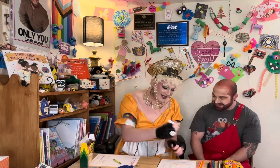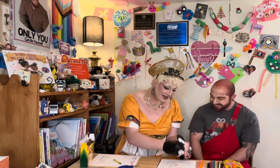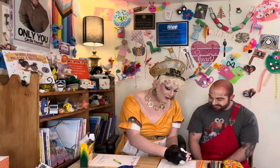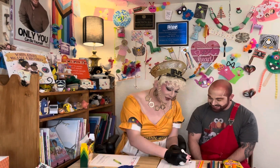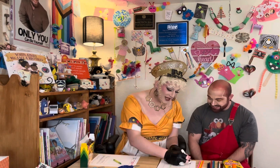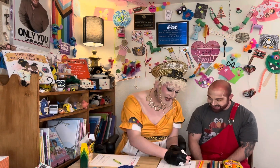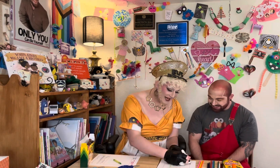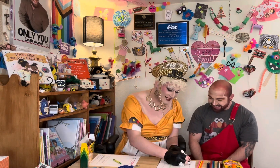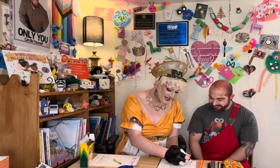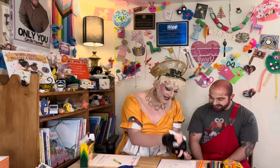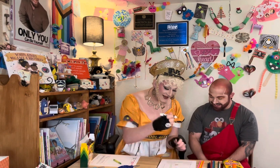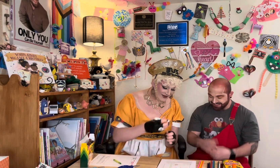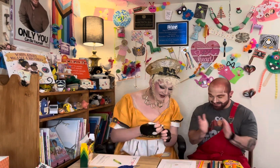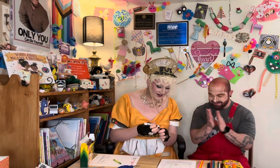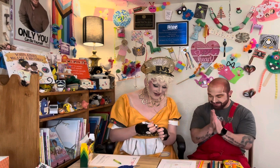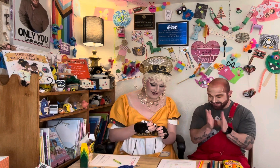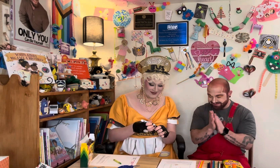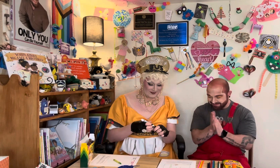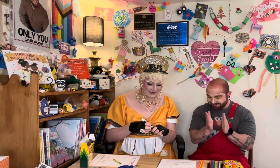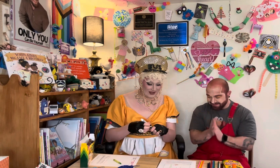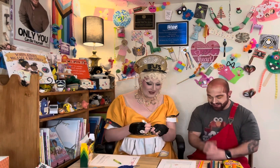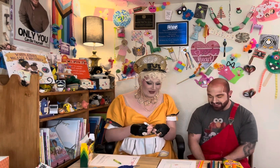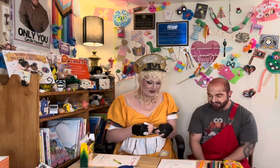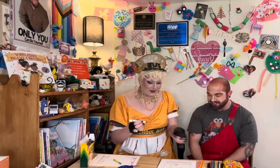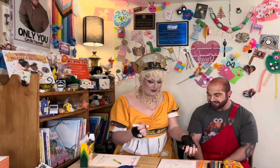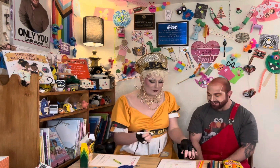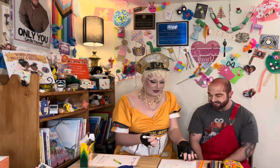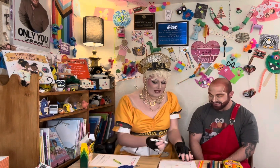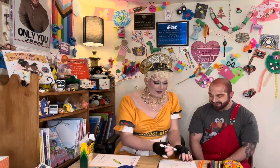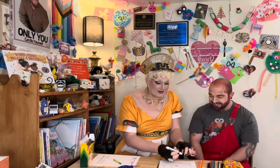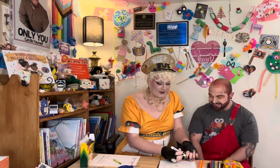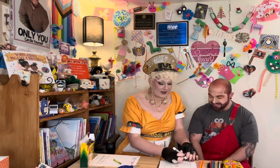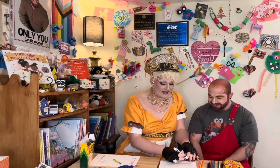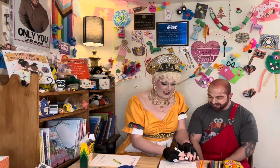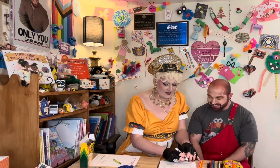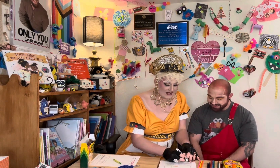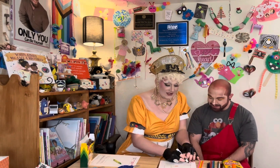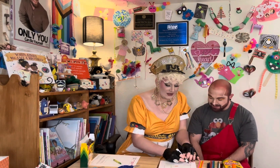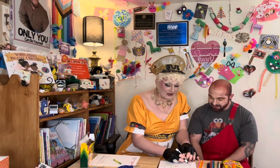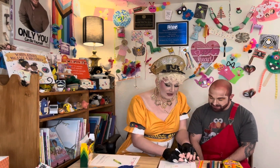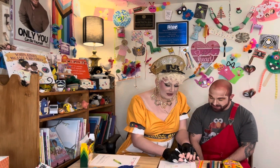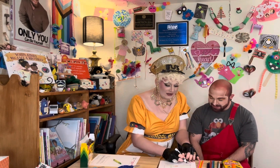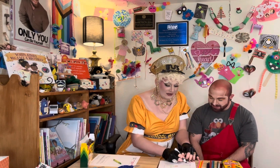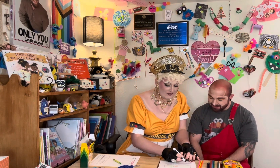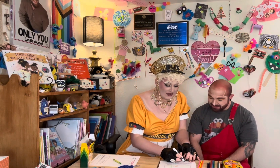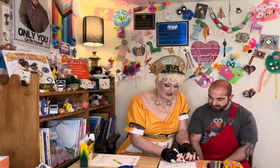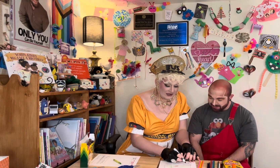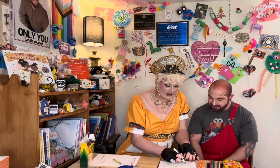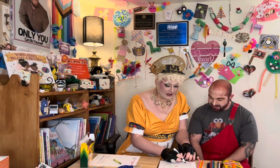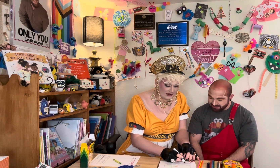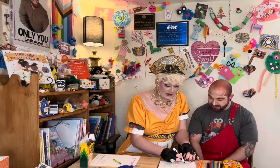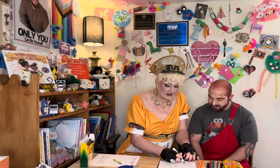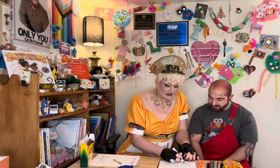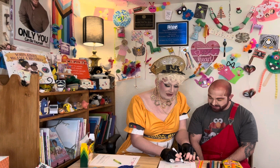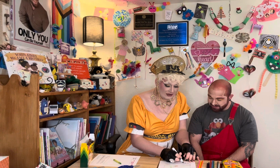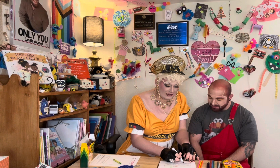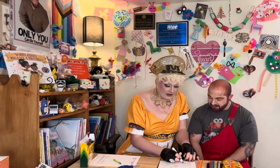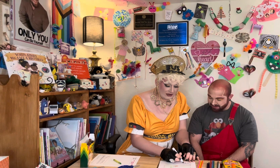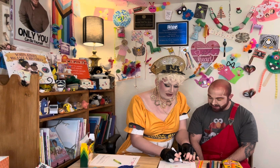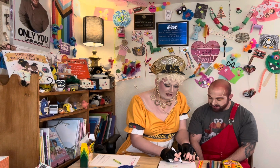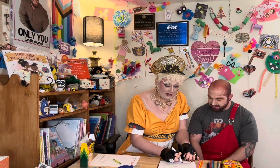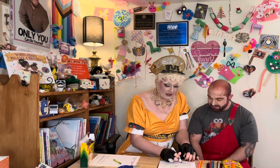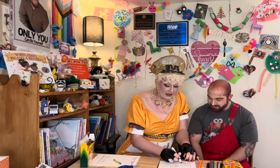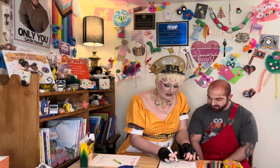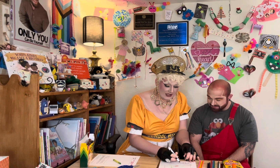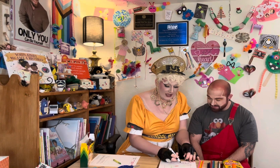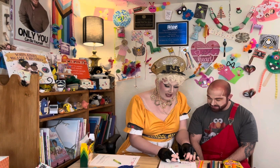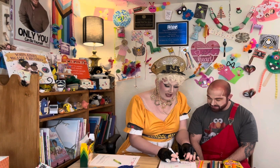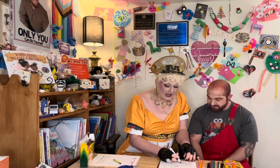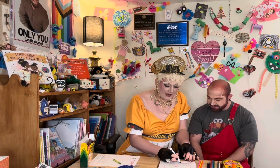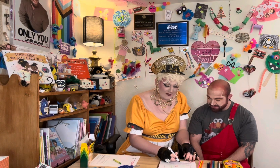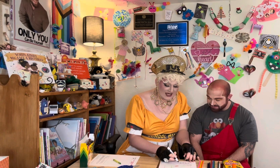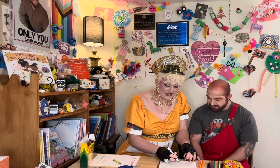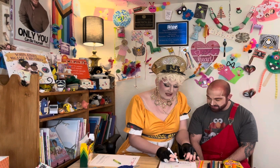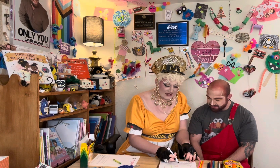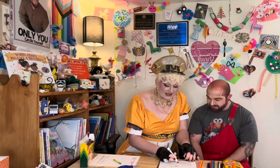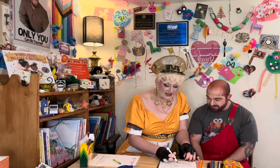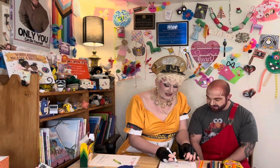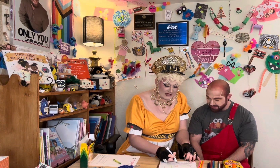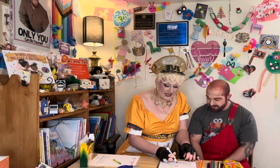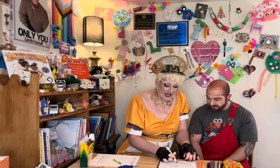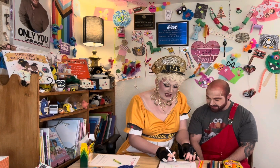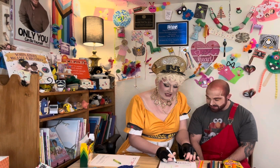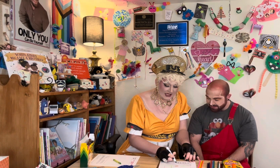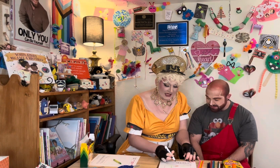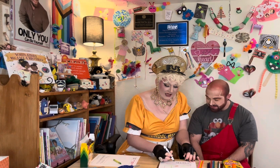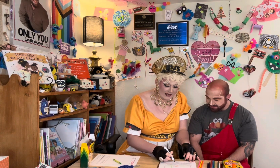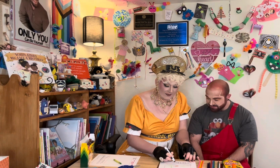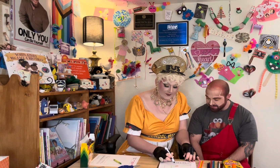did "Working Together." BUSTER: We did so good. CALI: We need to put our names, so we're going to say Mr. Buster and Miss Cali.